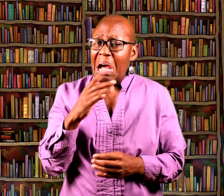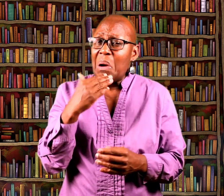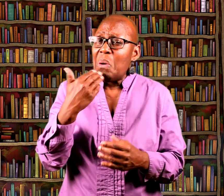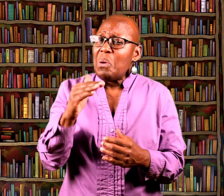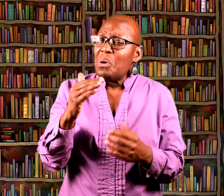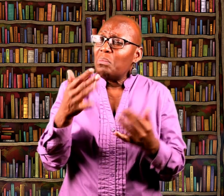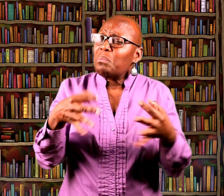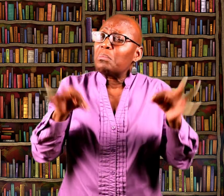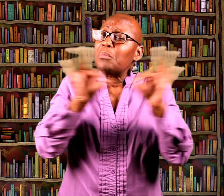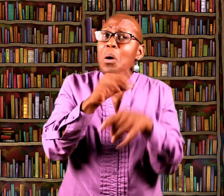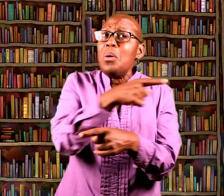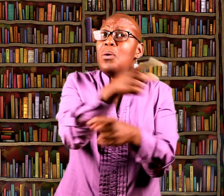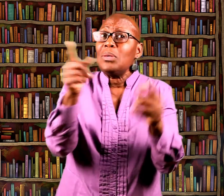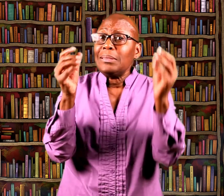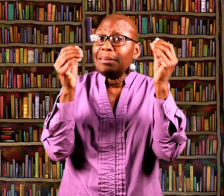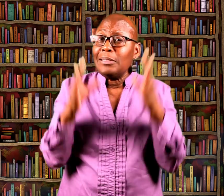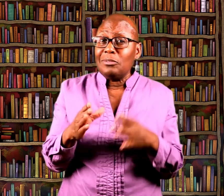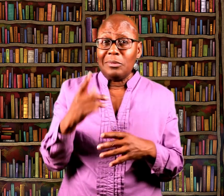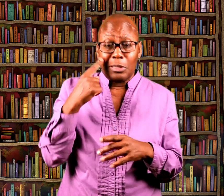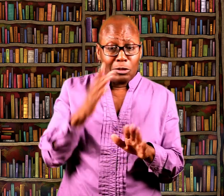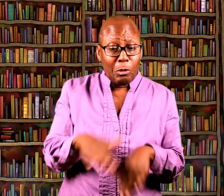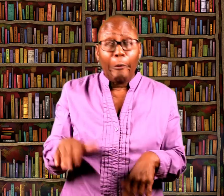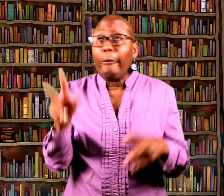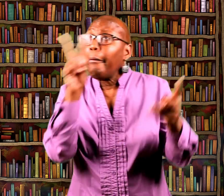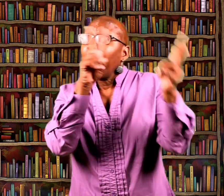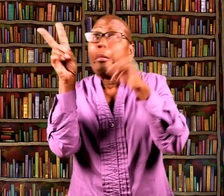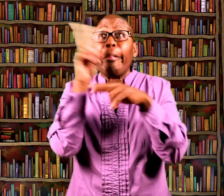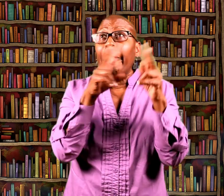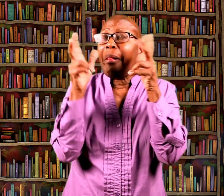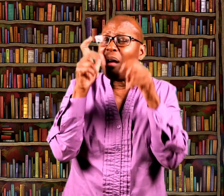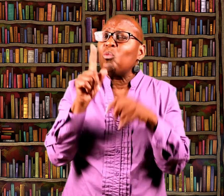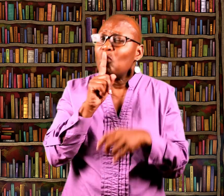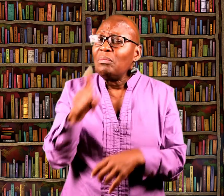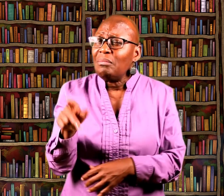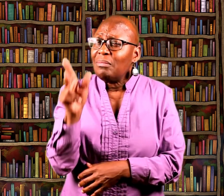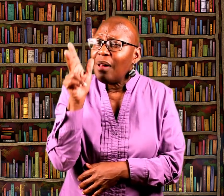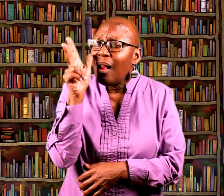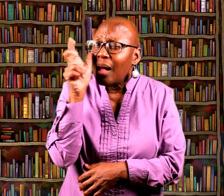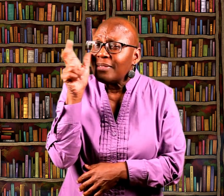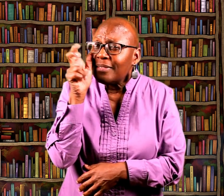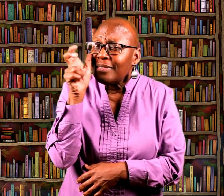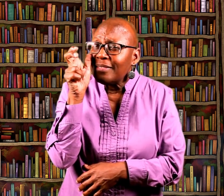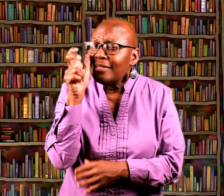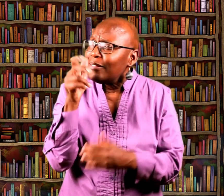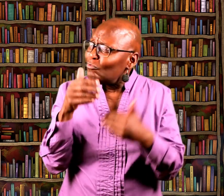children aren't paying attention, they are really listening. Keep on talking, go ahead and teach.